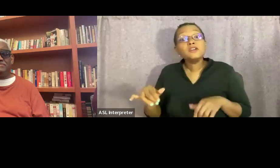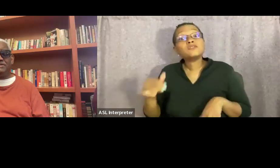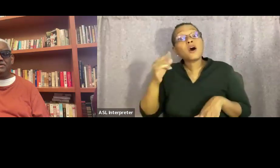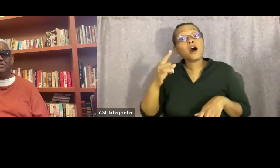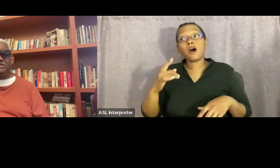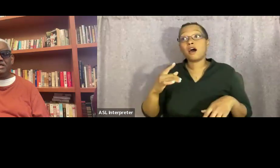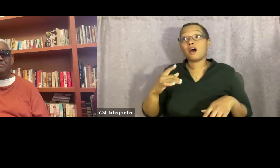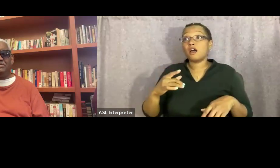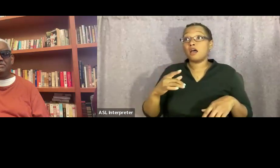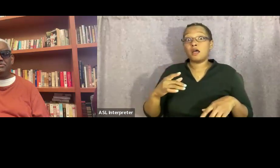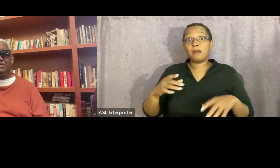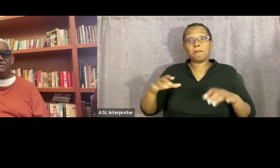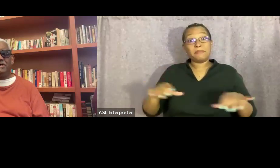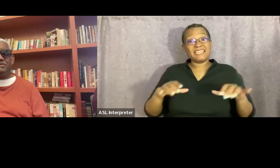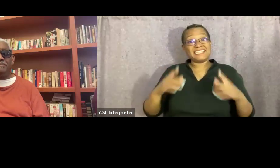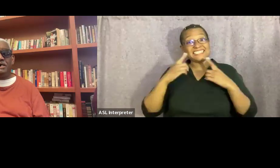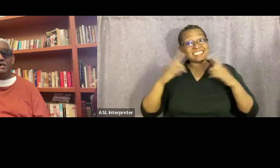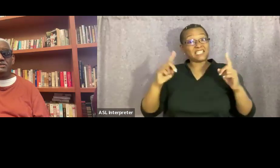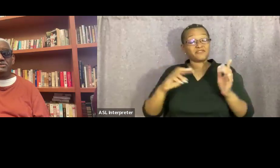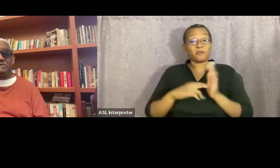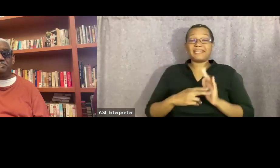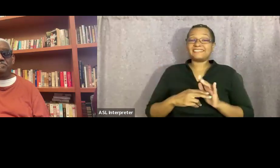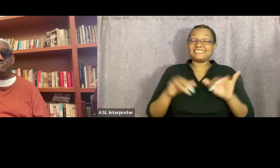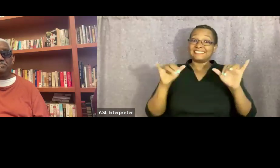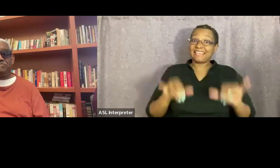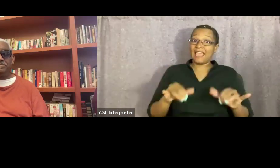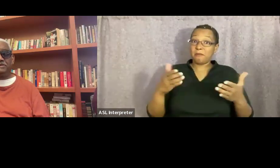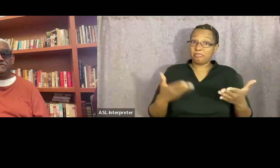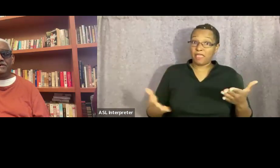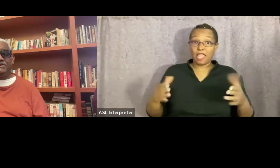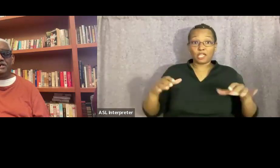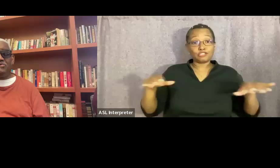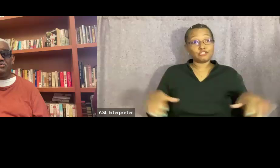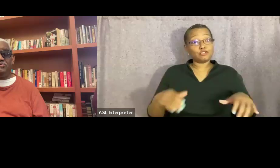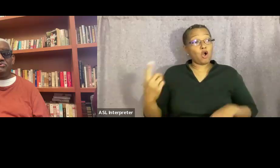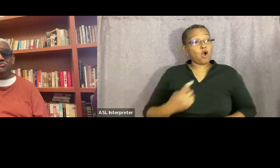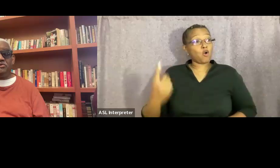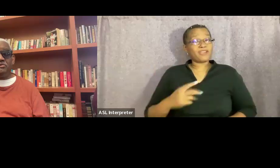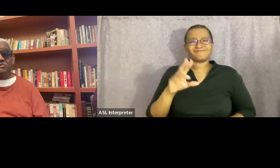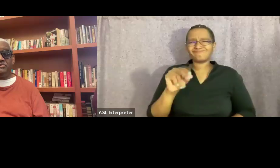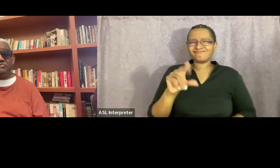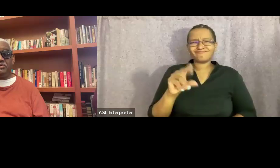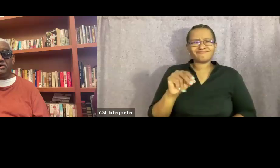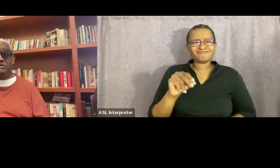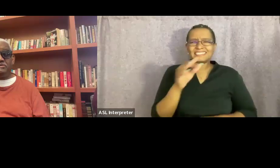same thing all the time, but stepping out of the box, finding out who you are and what you are